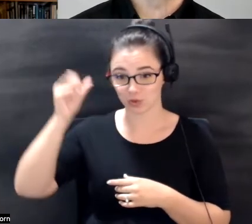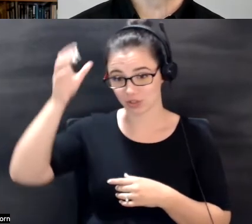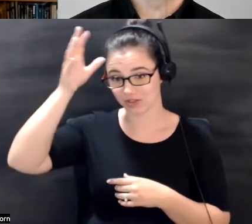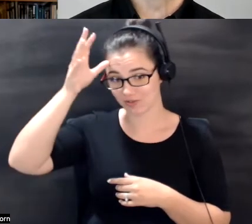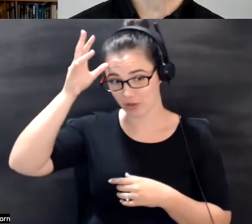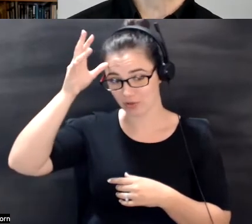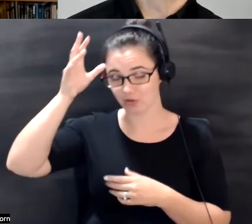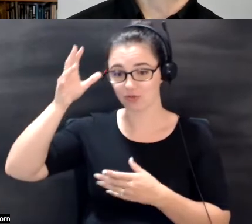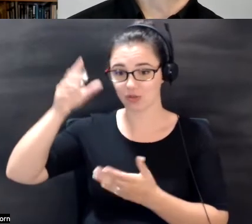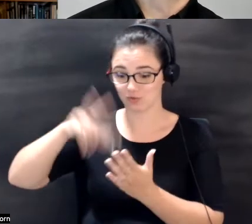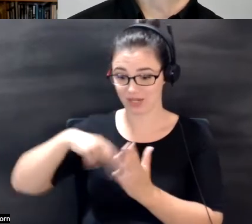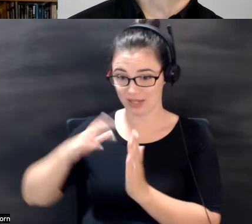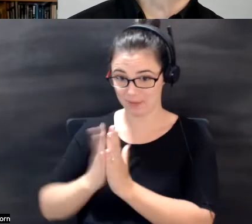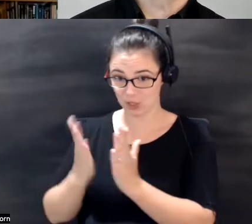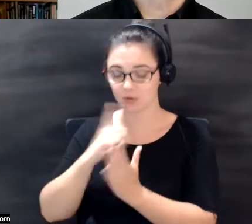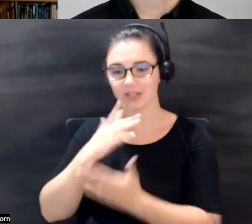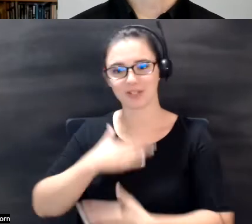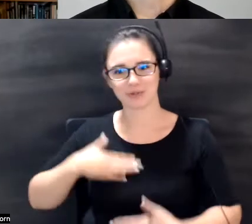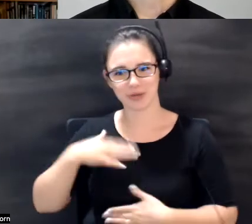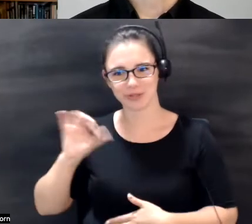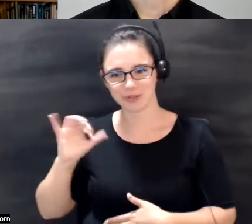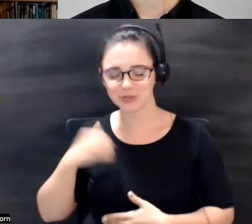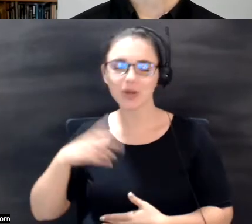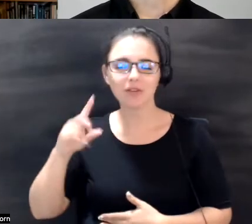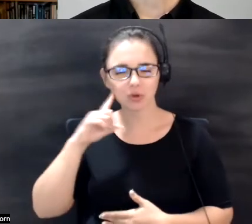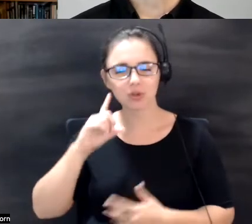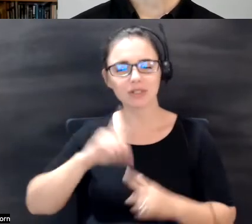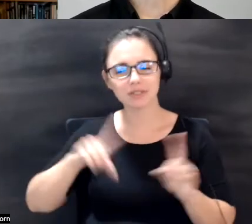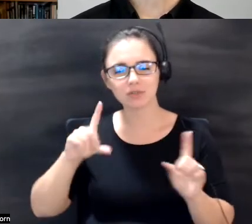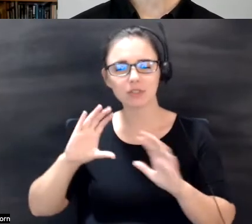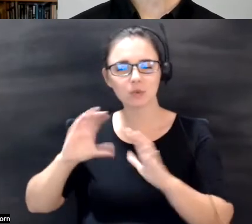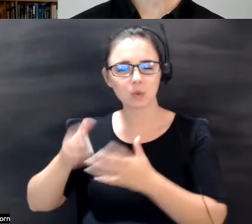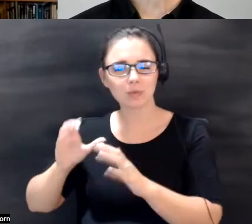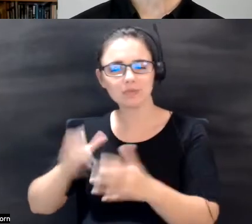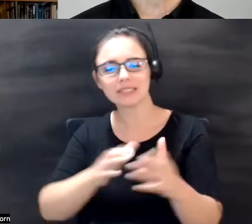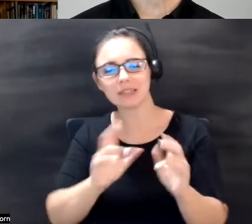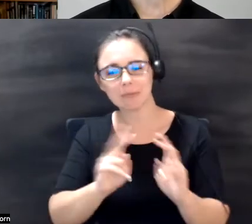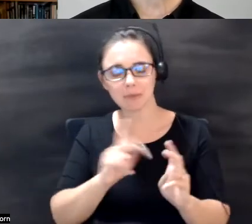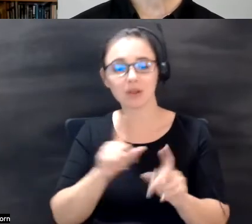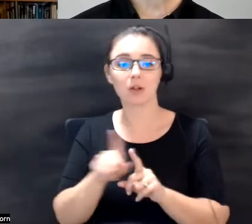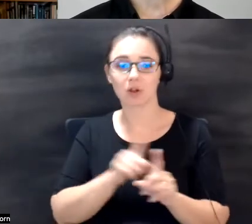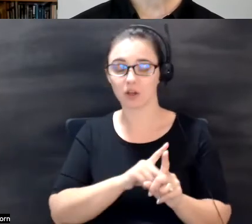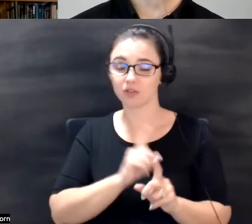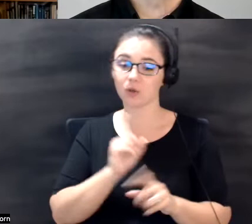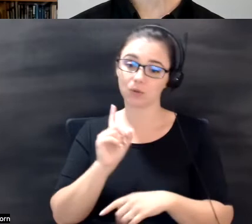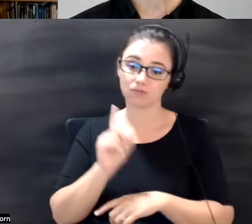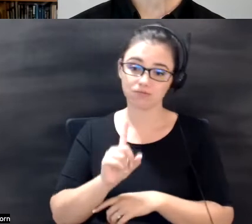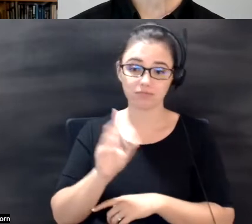and, and really enjoyed it. So I've heard of different groups, where I also did go and speak with some teen parents too.